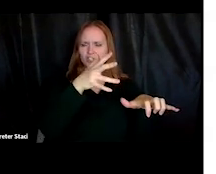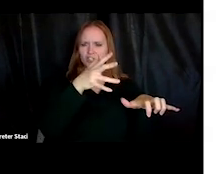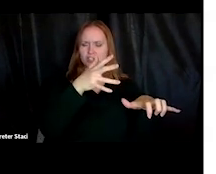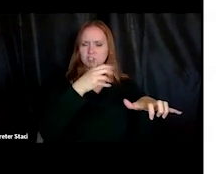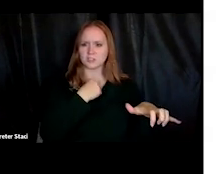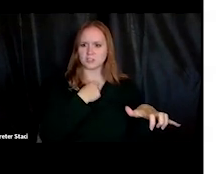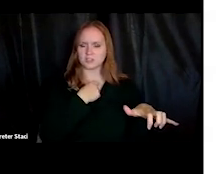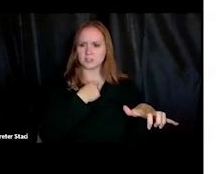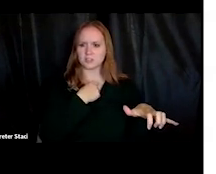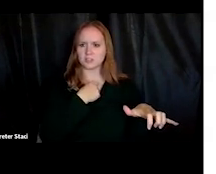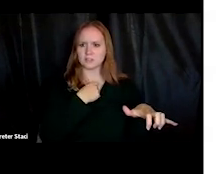Gonna see if we can get you back.